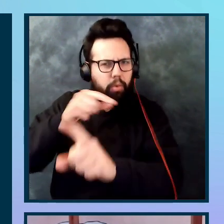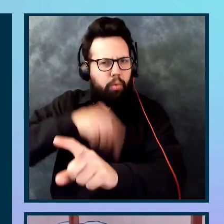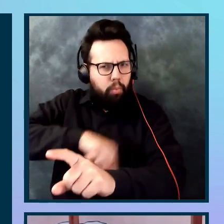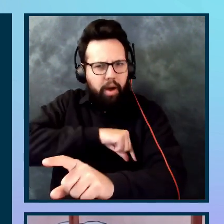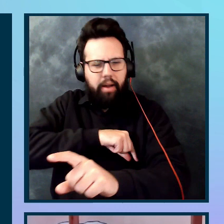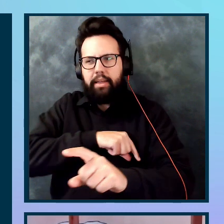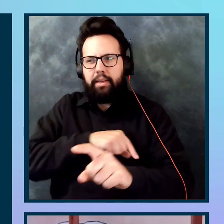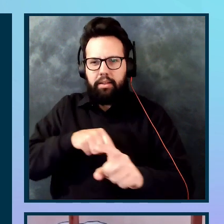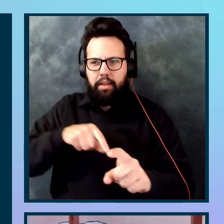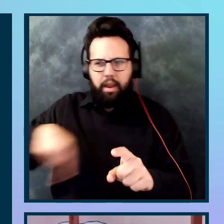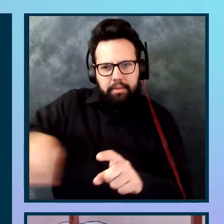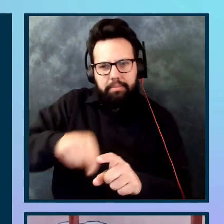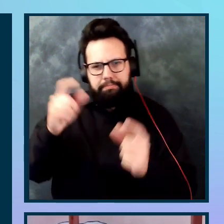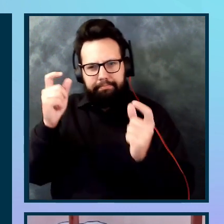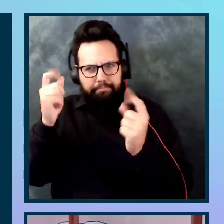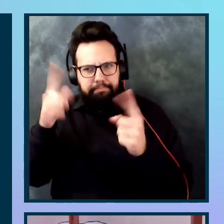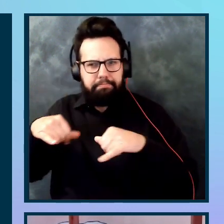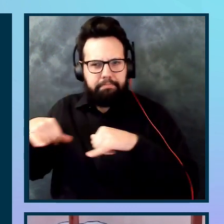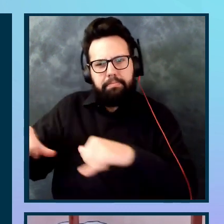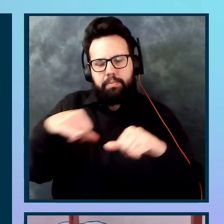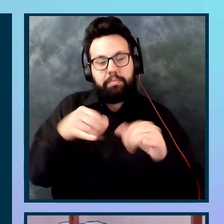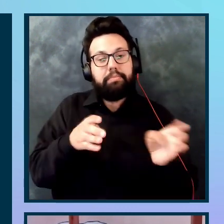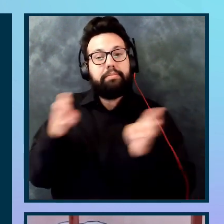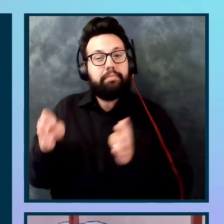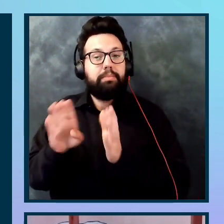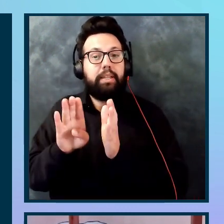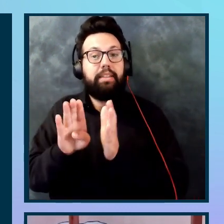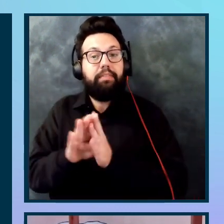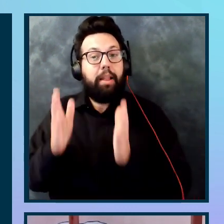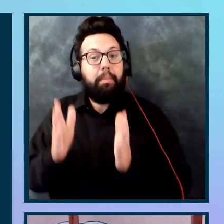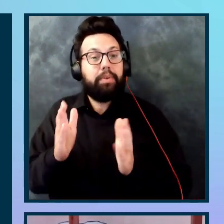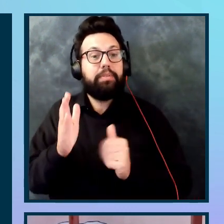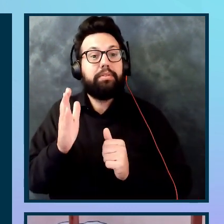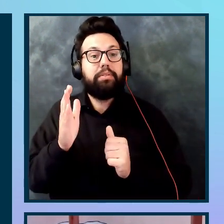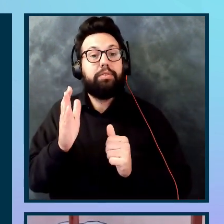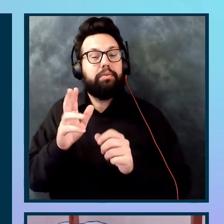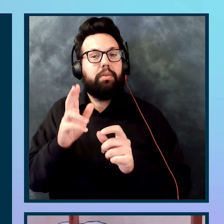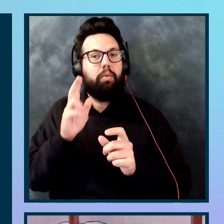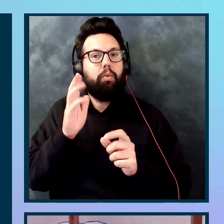and the developers use them to know what needs to be coded